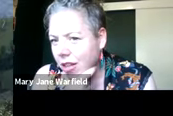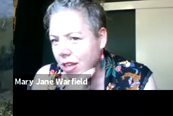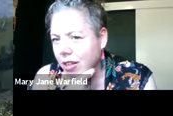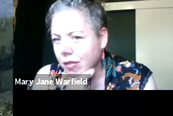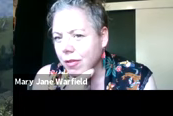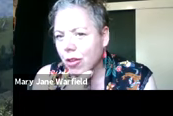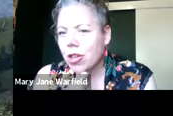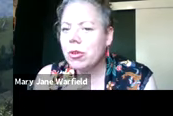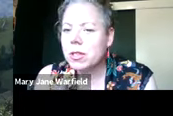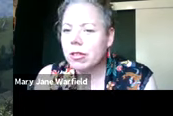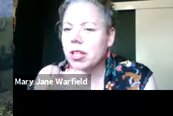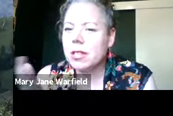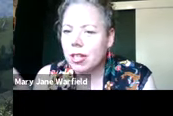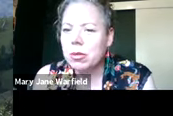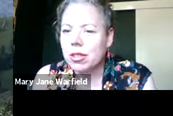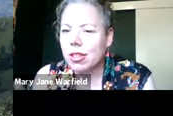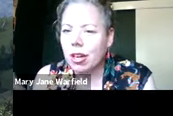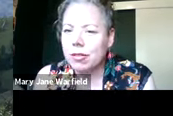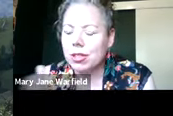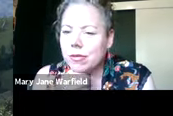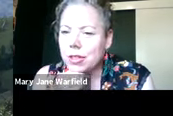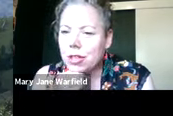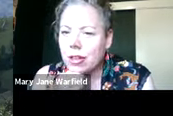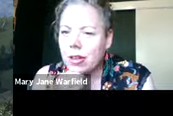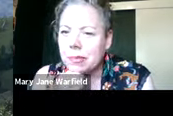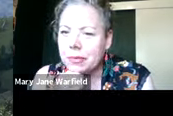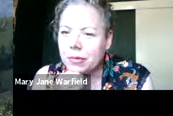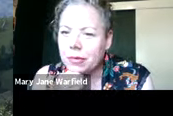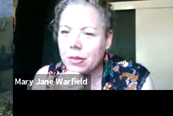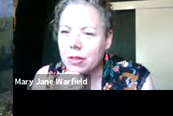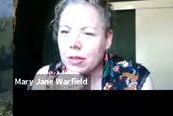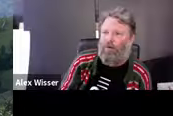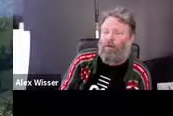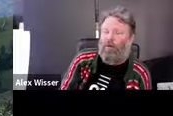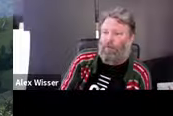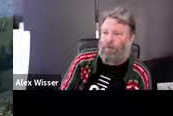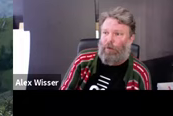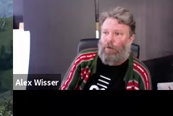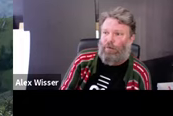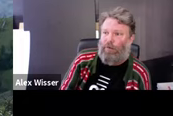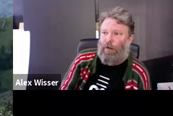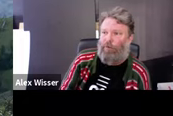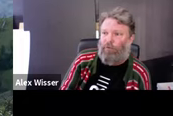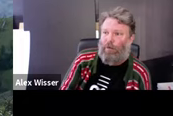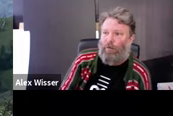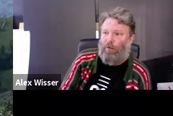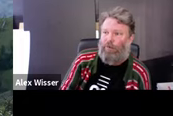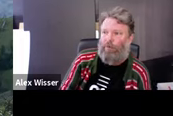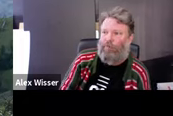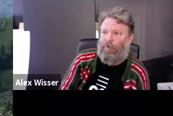at the end of the fellowship or is there another step, do you think, after you've finished that up? >> ALEX WISSE: Both. We're definitely